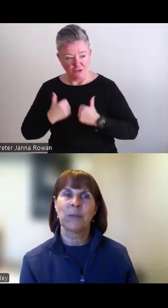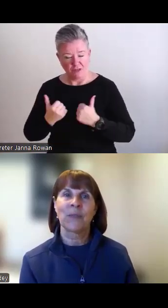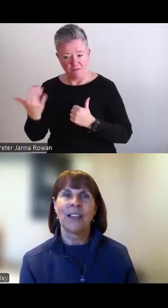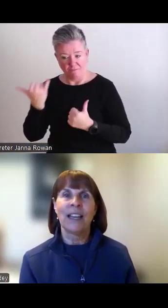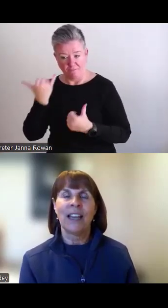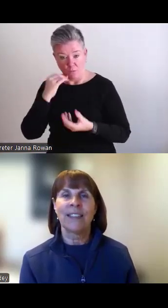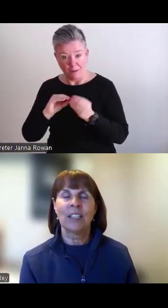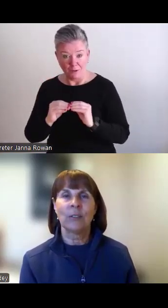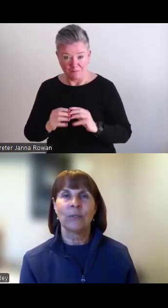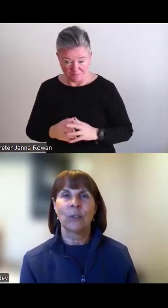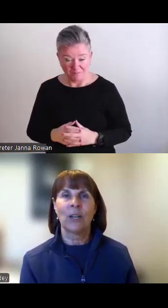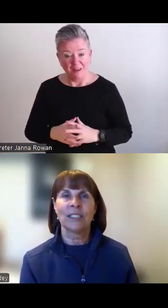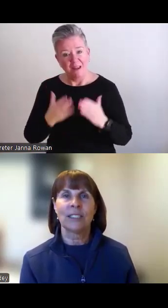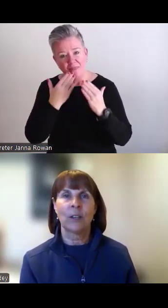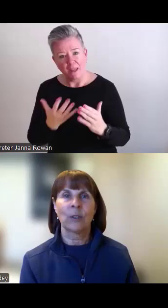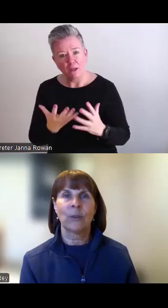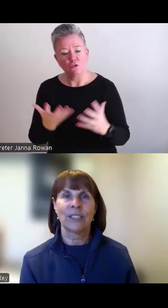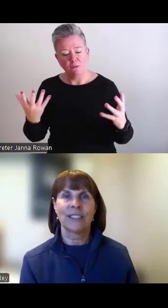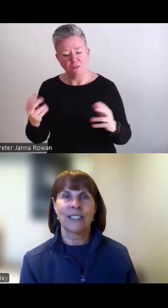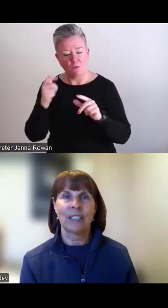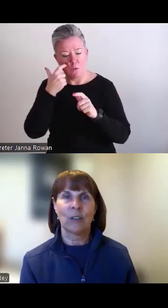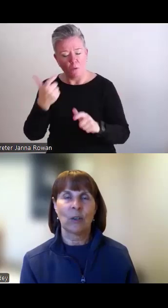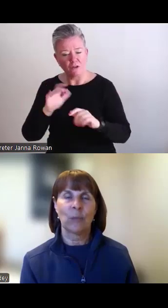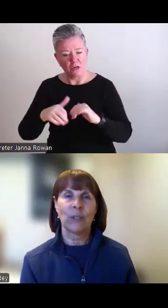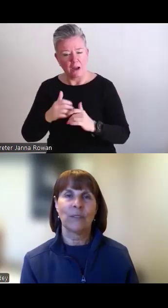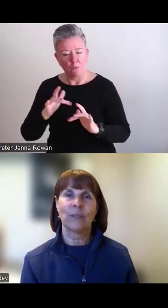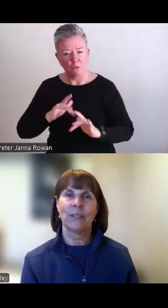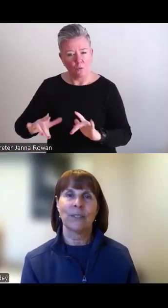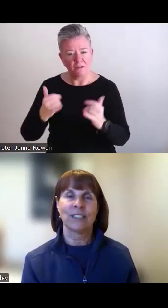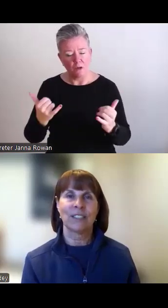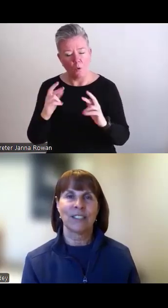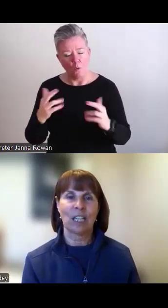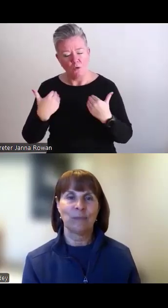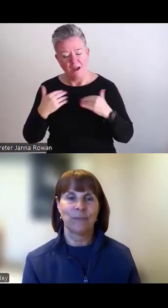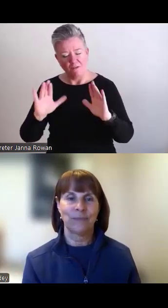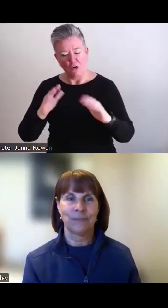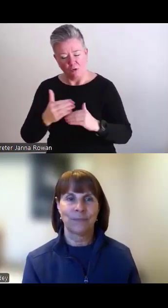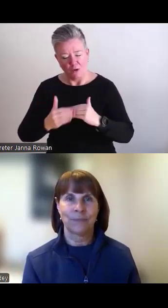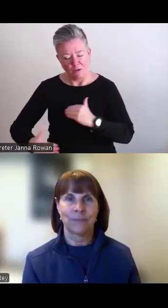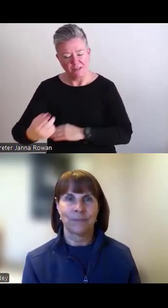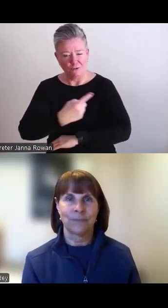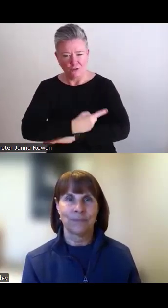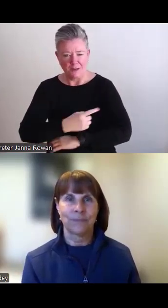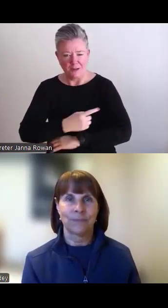number. And thank you for watching our recording today. Hope you have a great rest of your day.